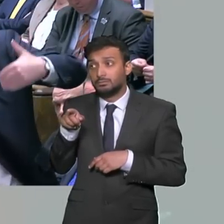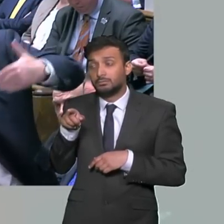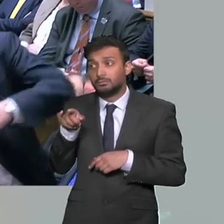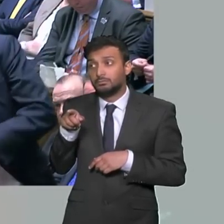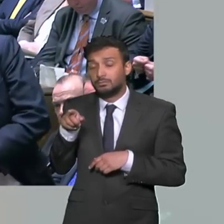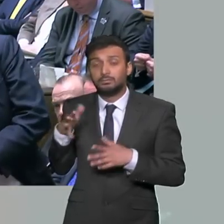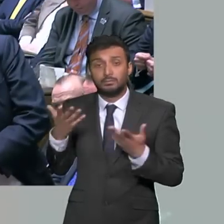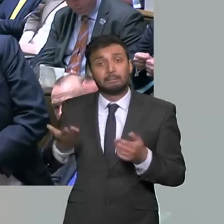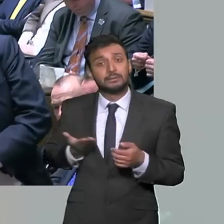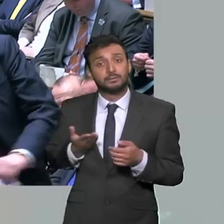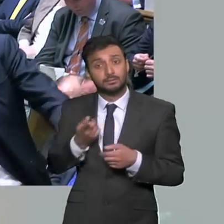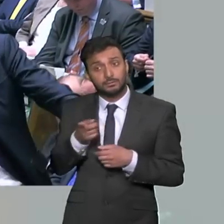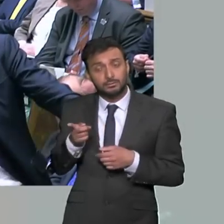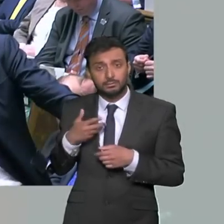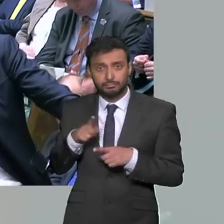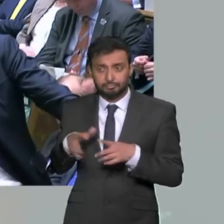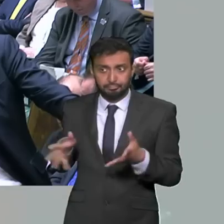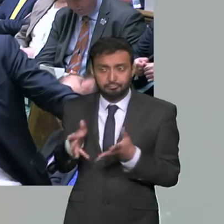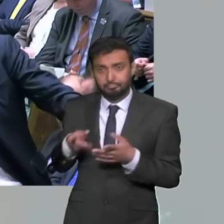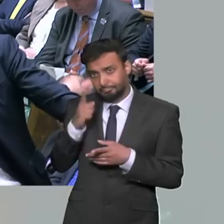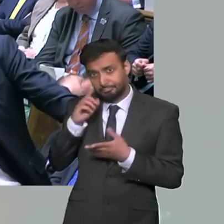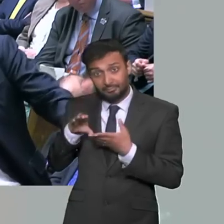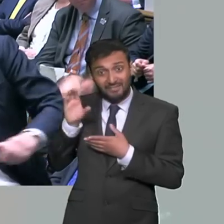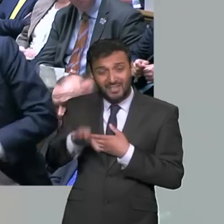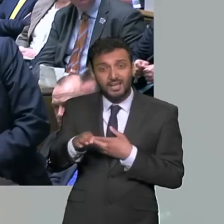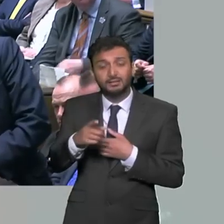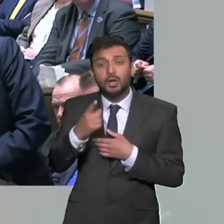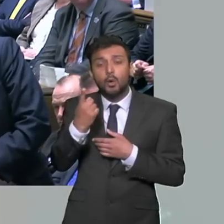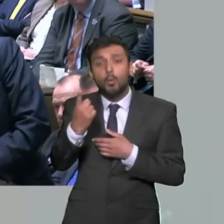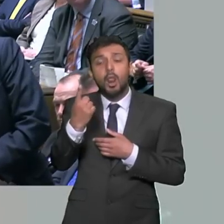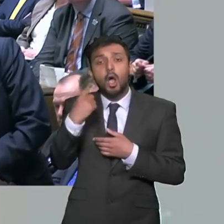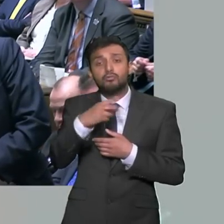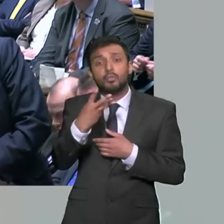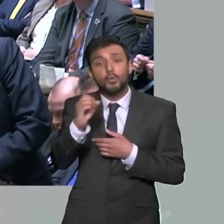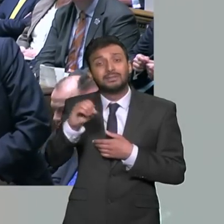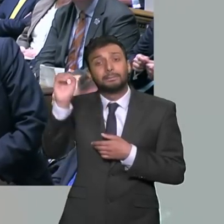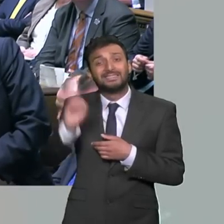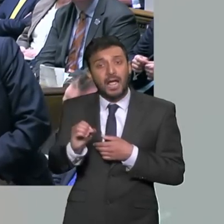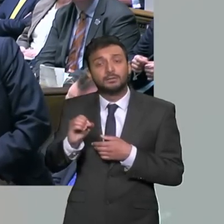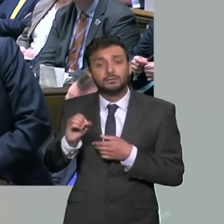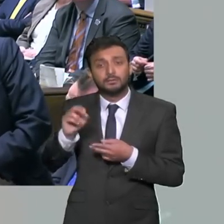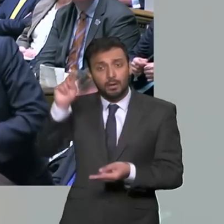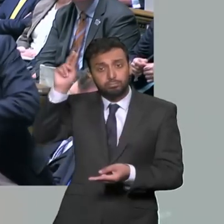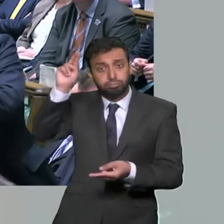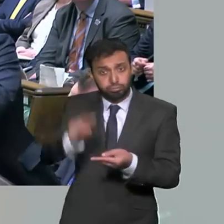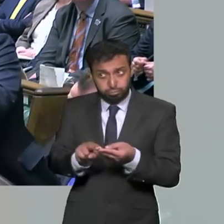helping businesses to invest with the 130% super deduction that my right hon. Friend the Chancellor put in.